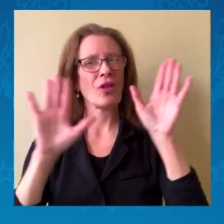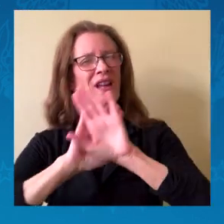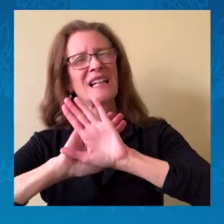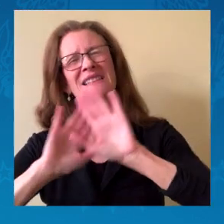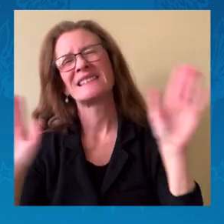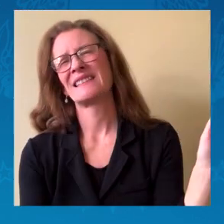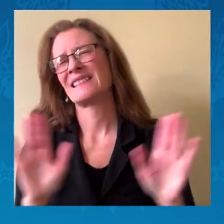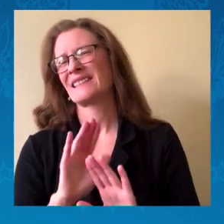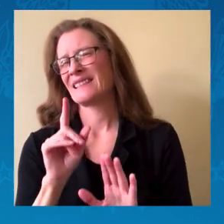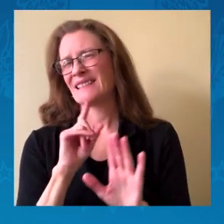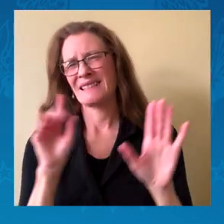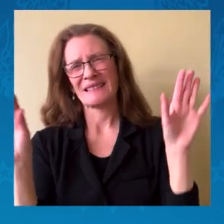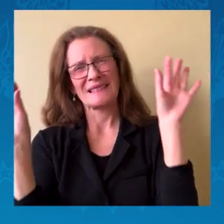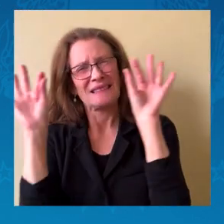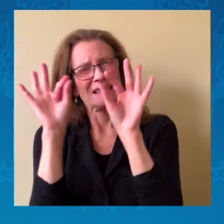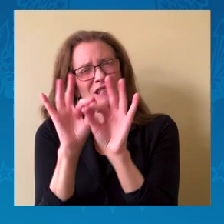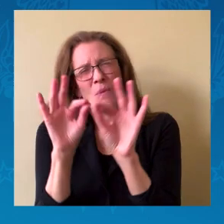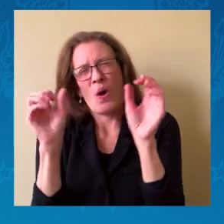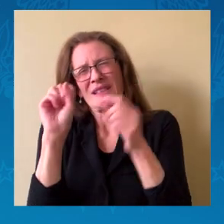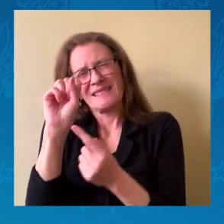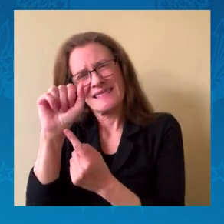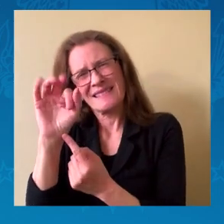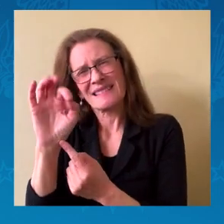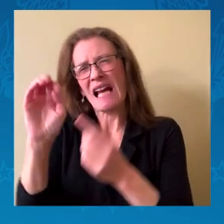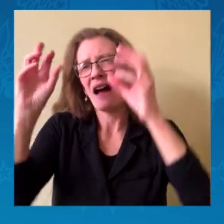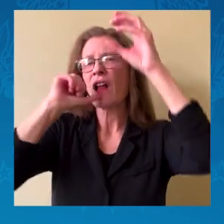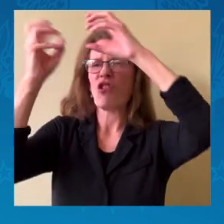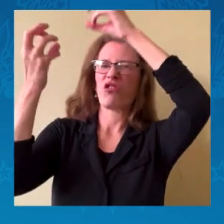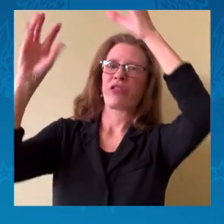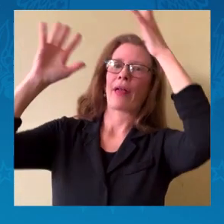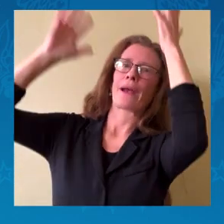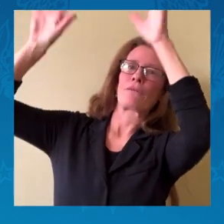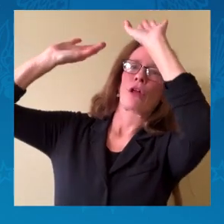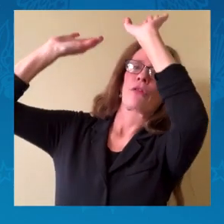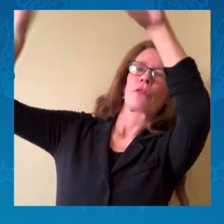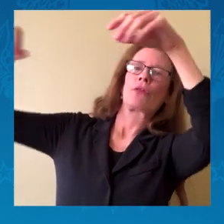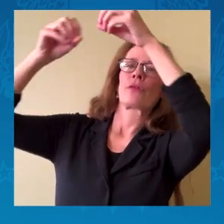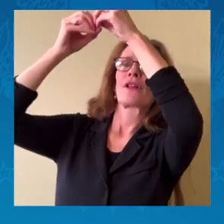and to communicate and make notifications to enhance the safety and stability of the domain.